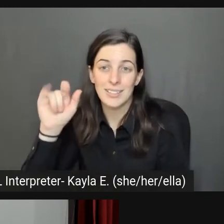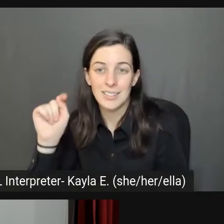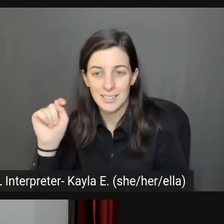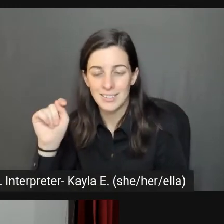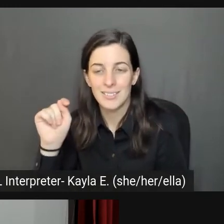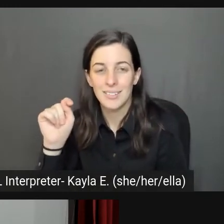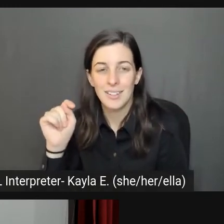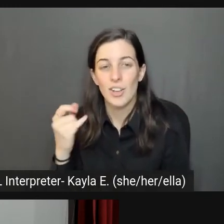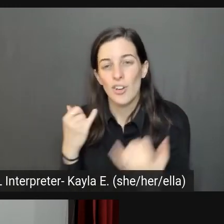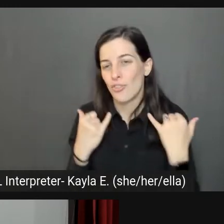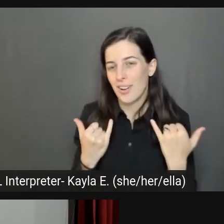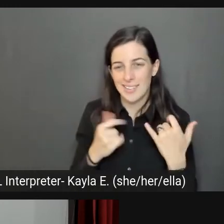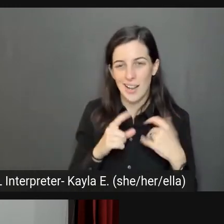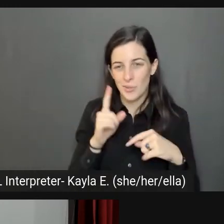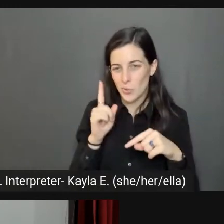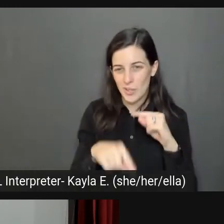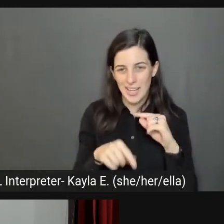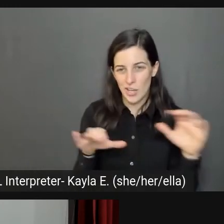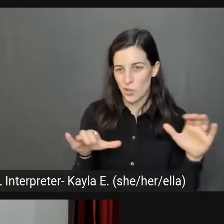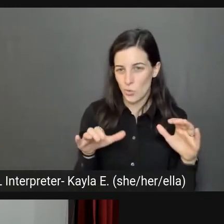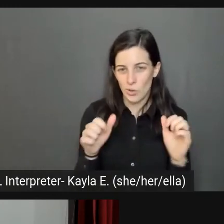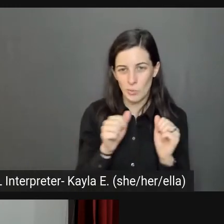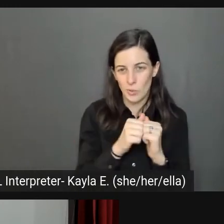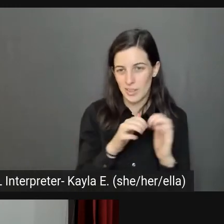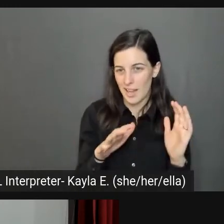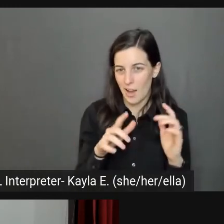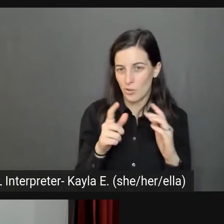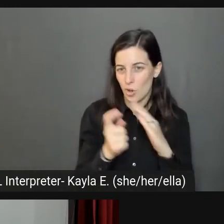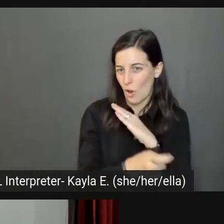you can't do something without test automation because it's the way it works best.